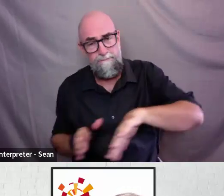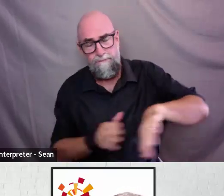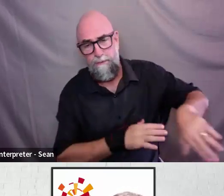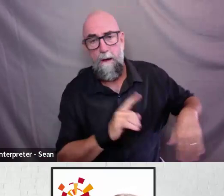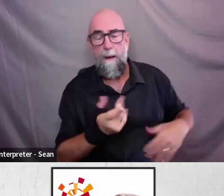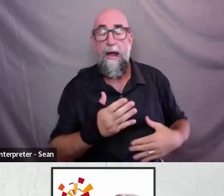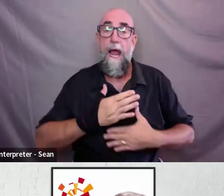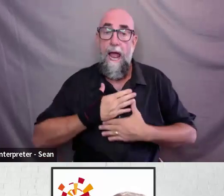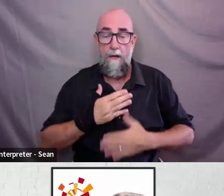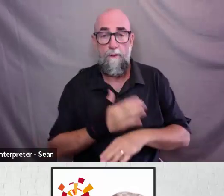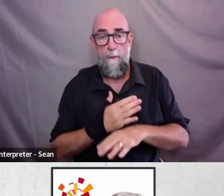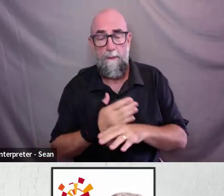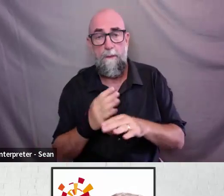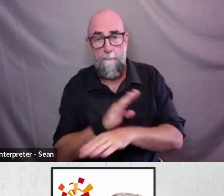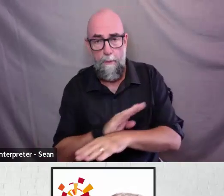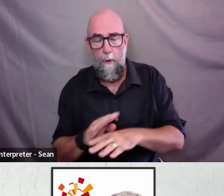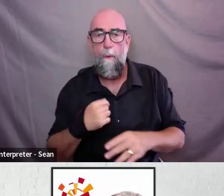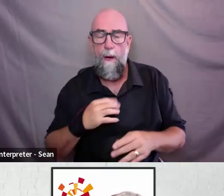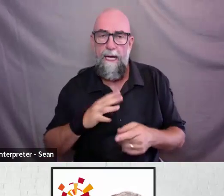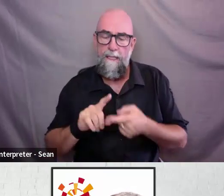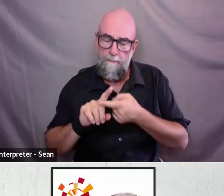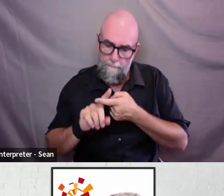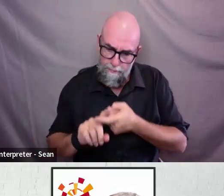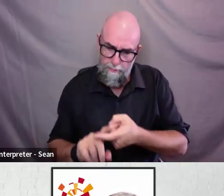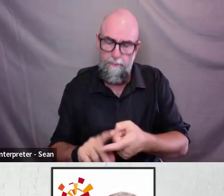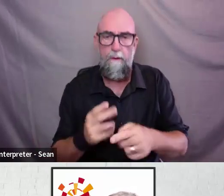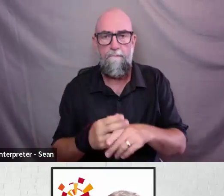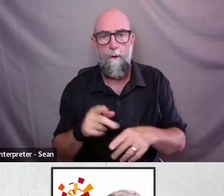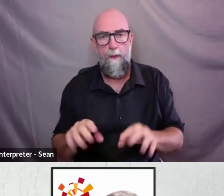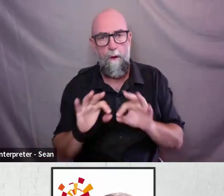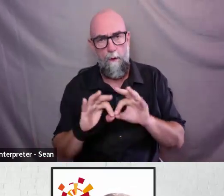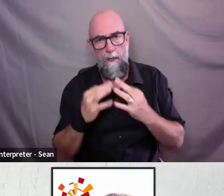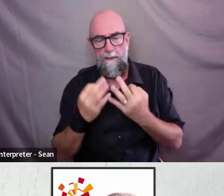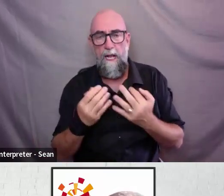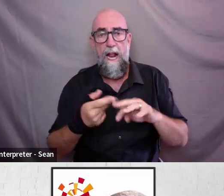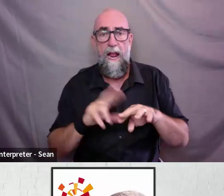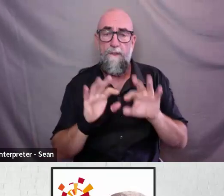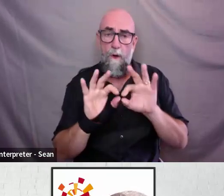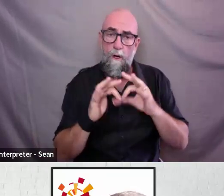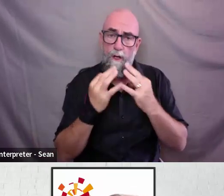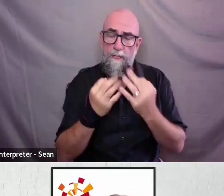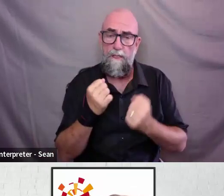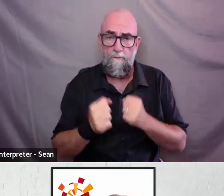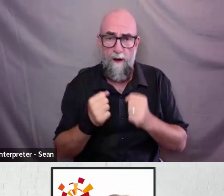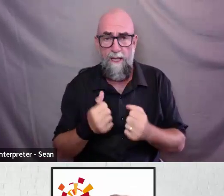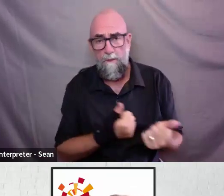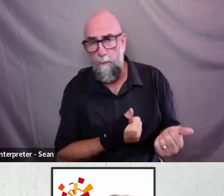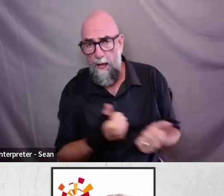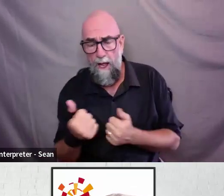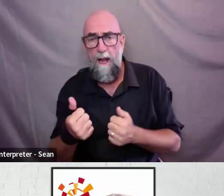organisation runs well and runs for generations to come. We cannot think about sustainability in isolation, we have to think about sustainability of the